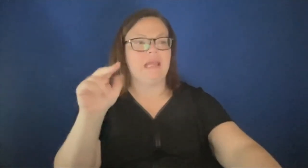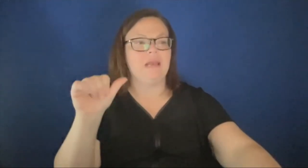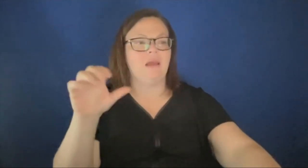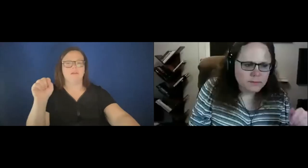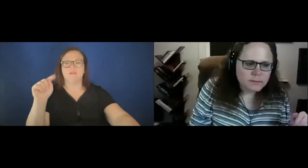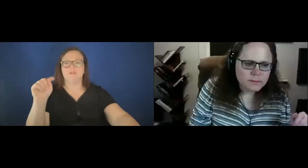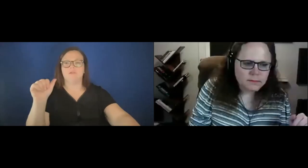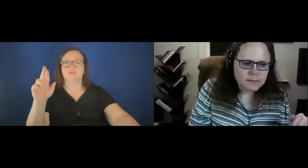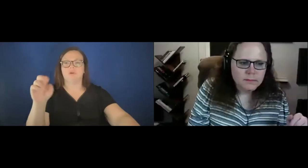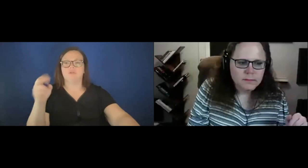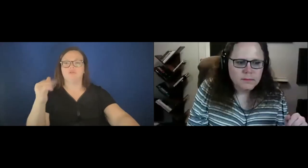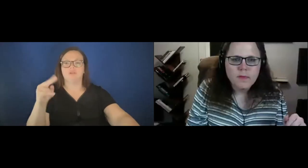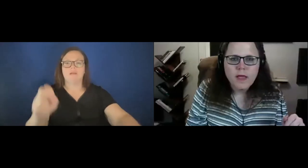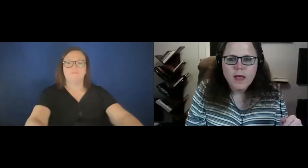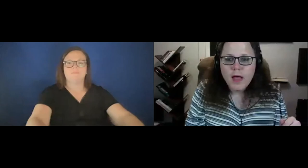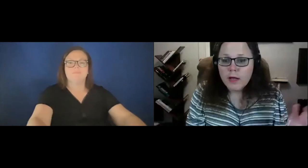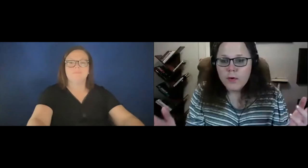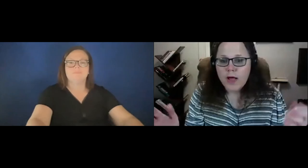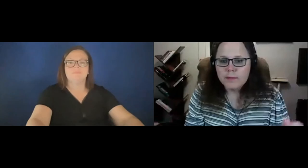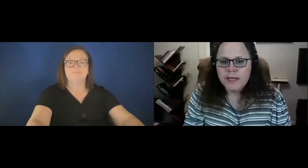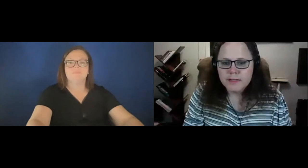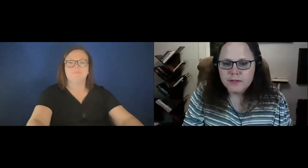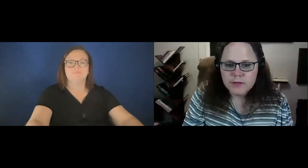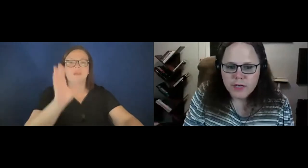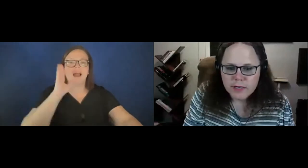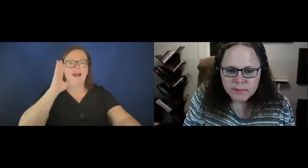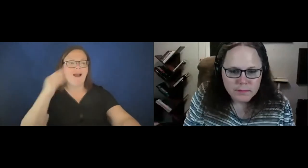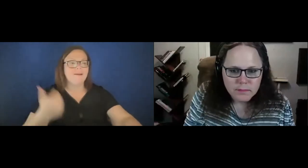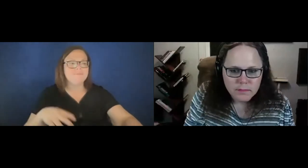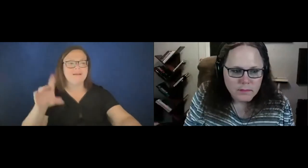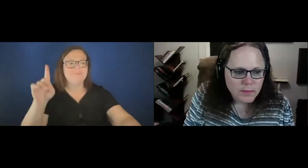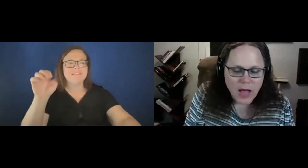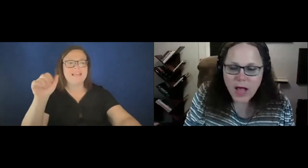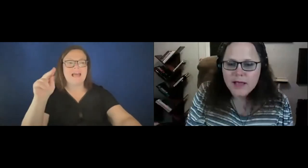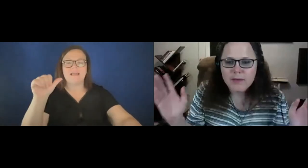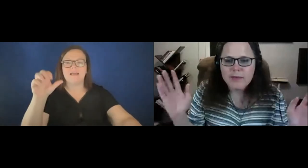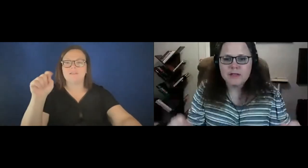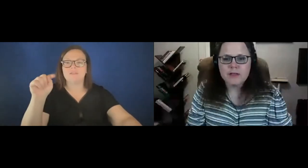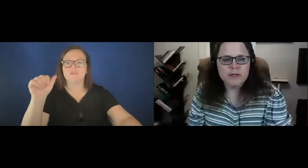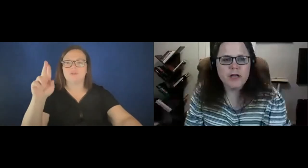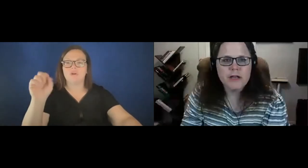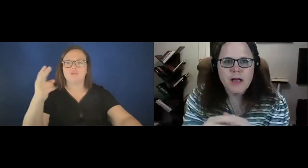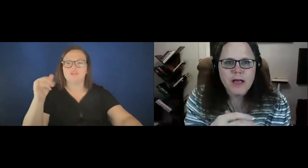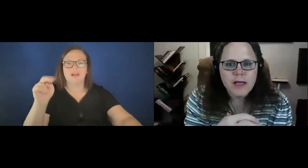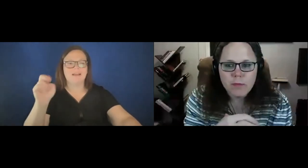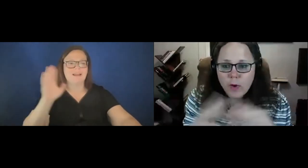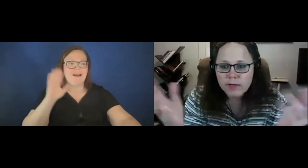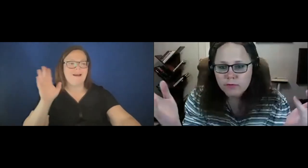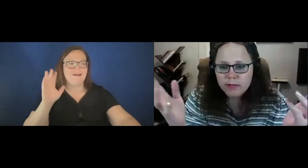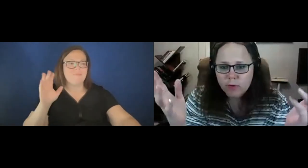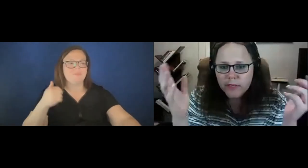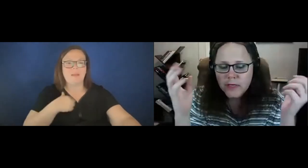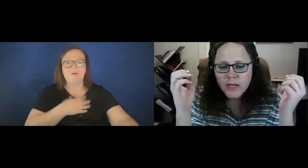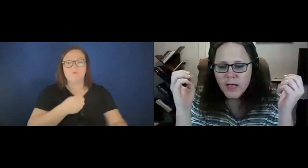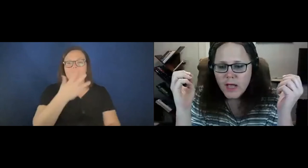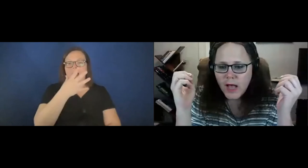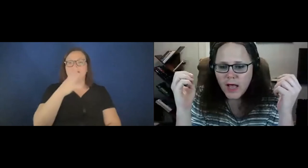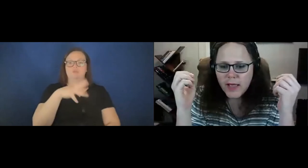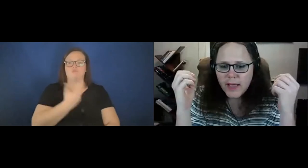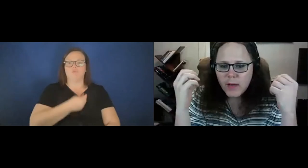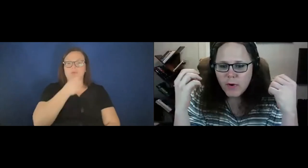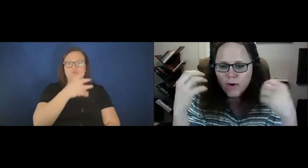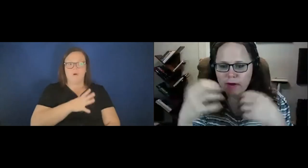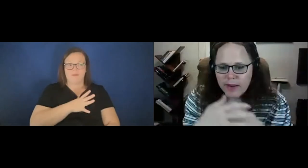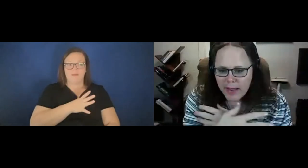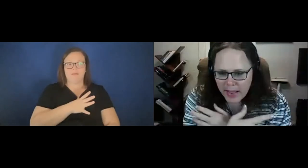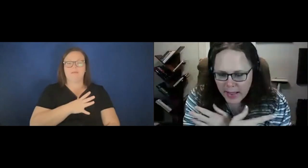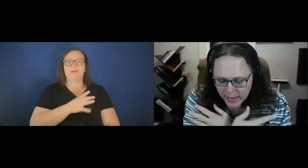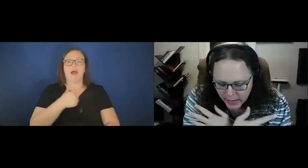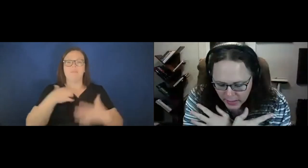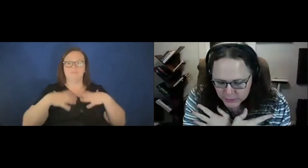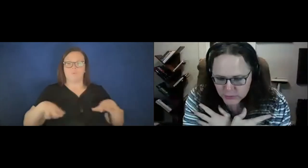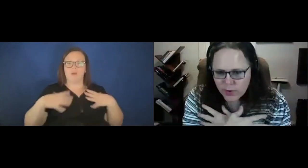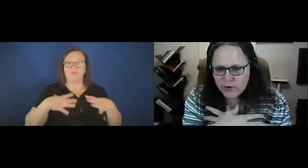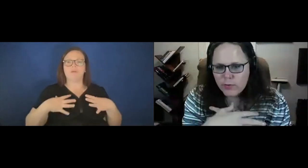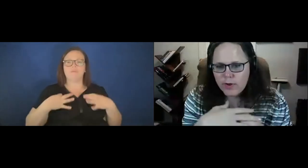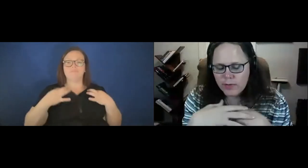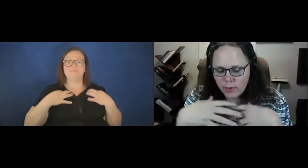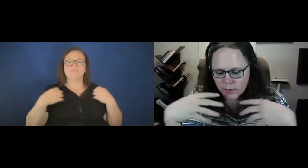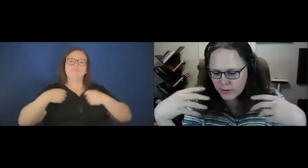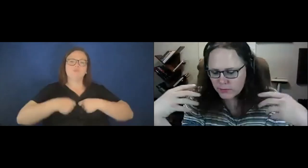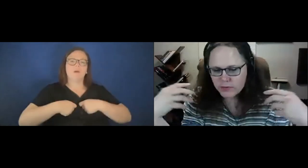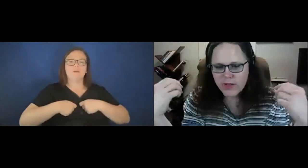Hello, I'm Deanna Starshine. I am a white trans woman, I'm wearing a sweater with horizontal